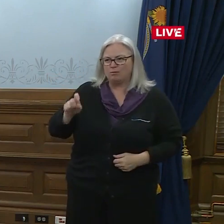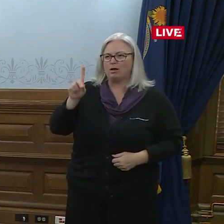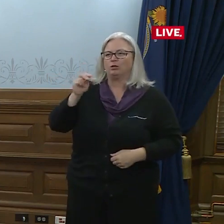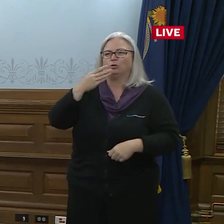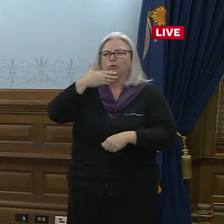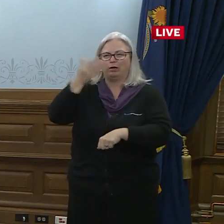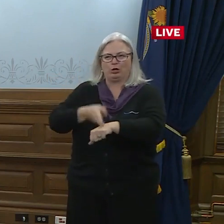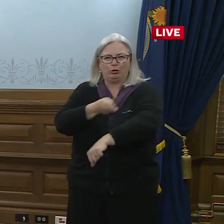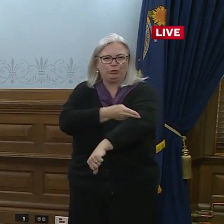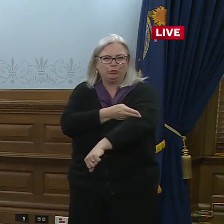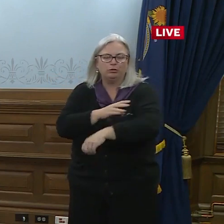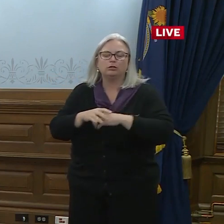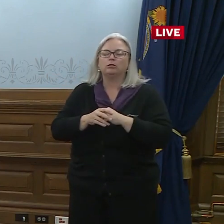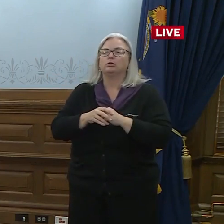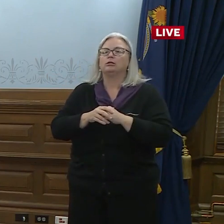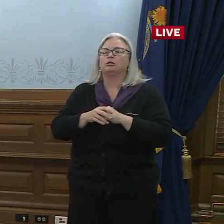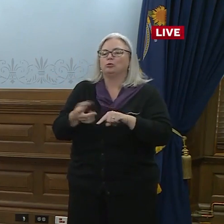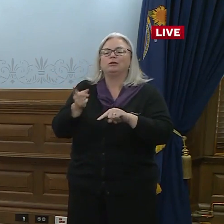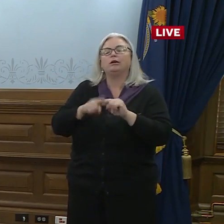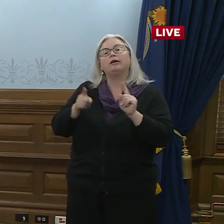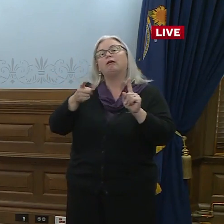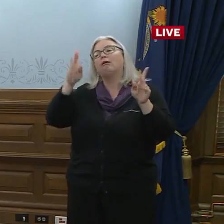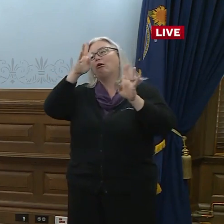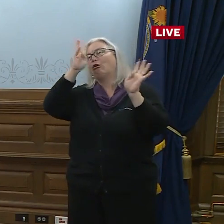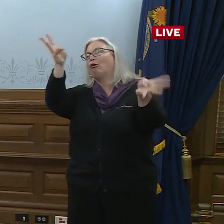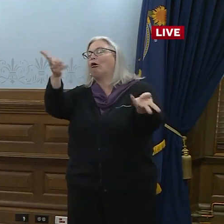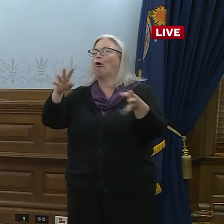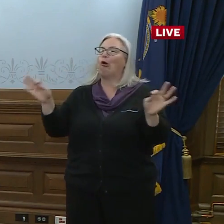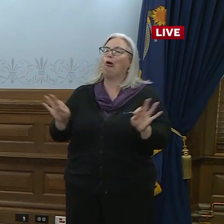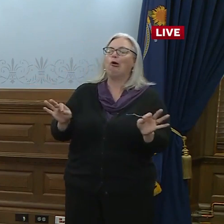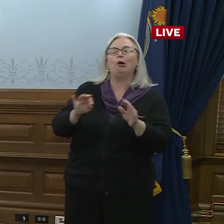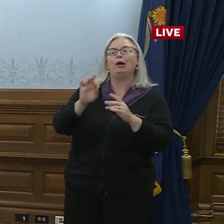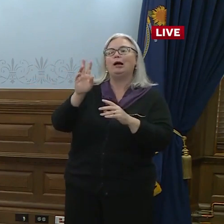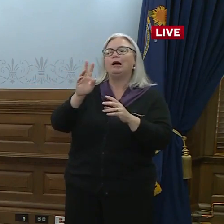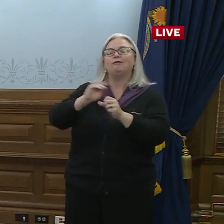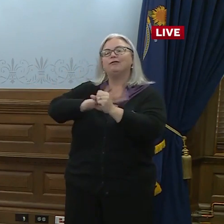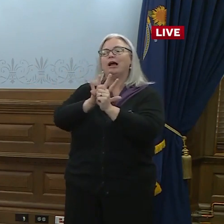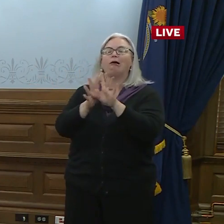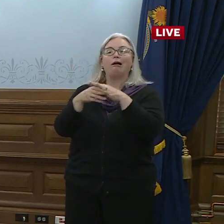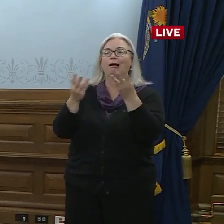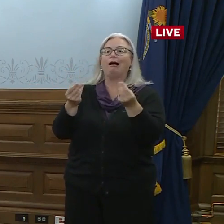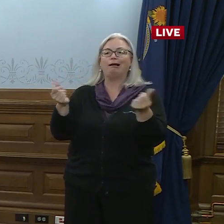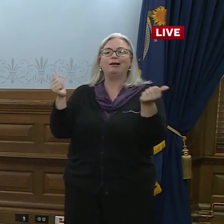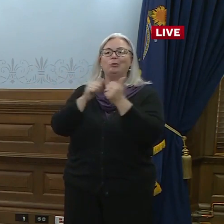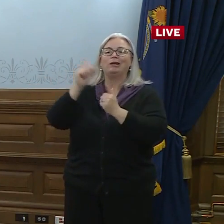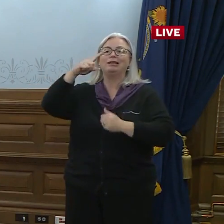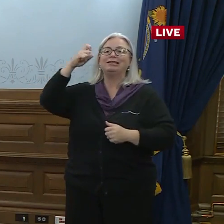I DO NOT WANT TO GO BACKWARDS WE CAN AND WE MUST DO BETTER.